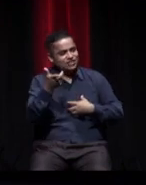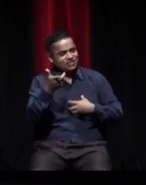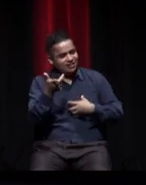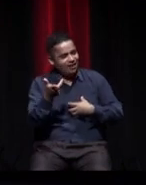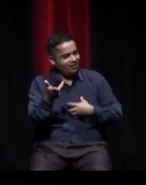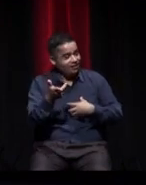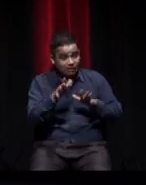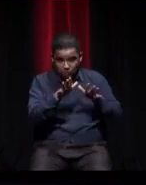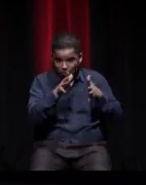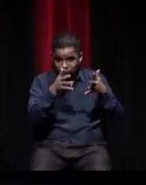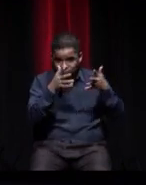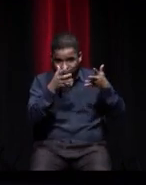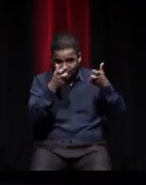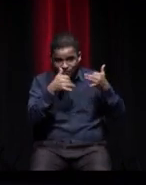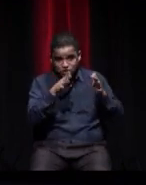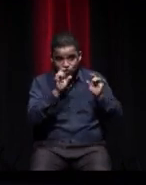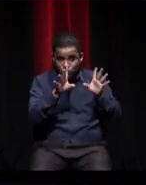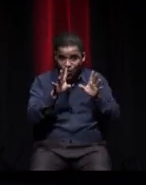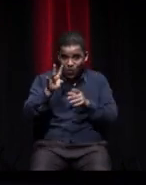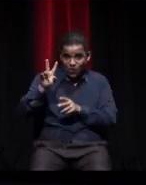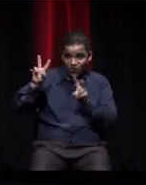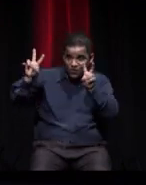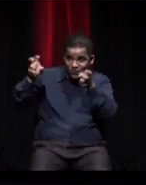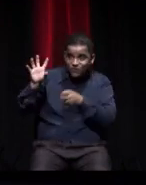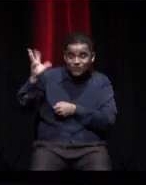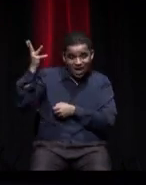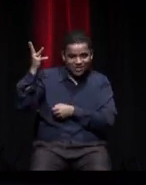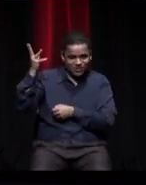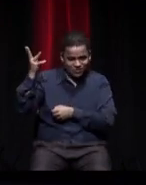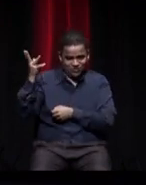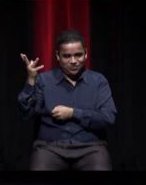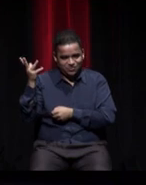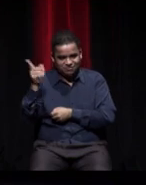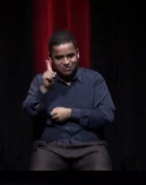I'm talking about facts only, not about value judgment.